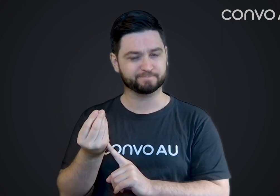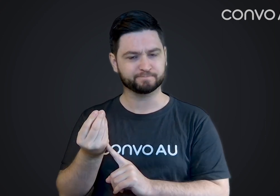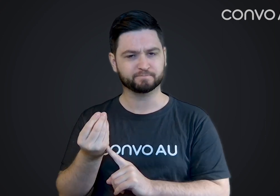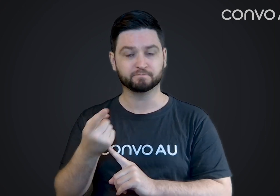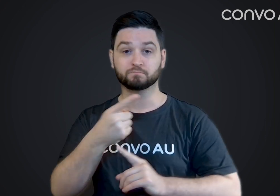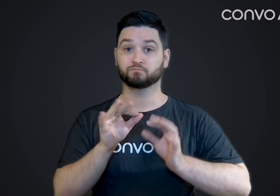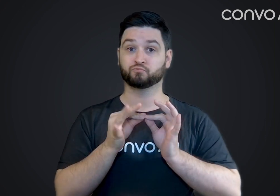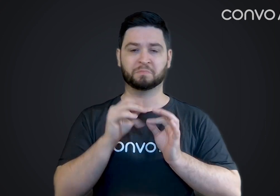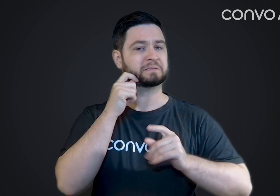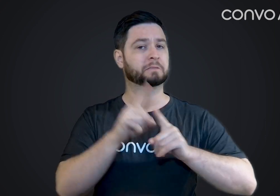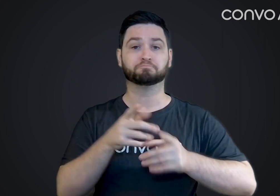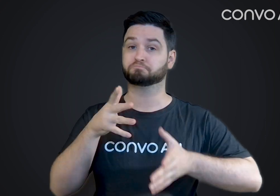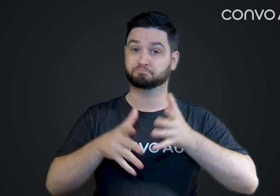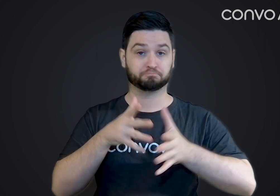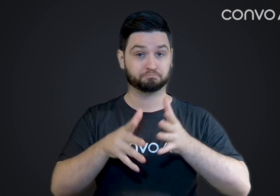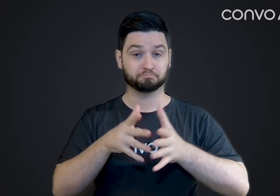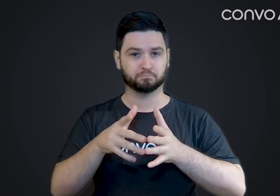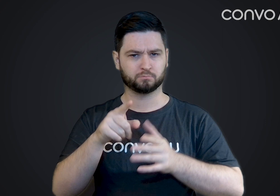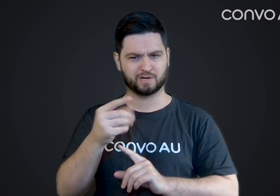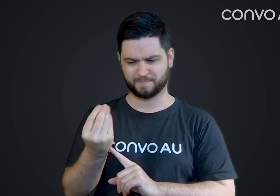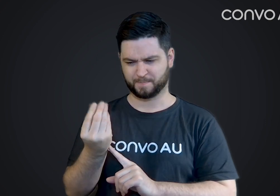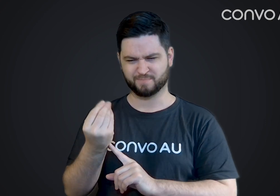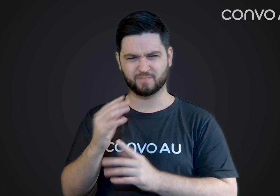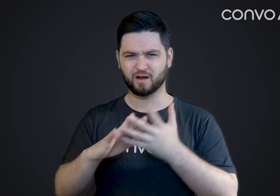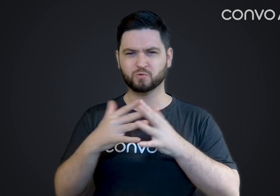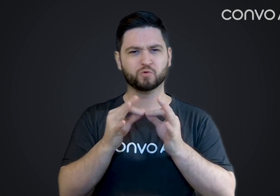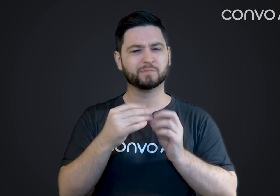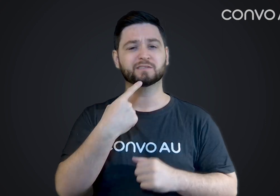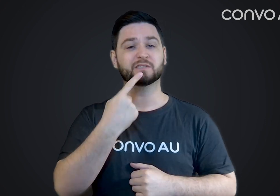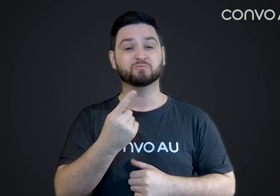and ask you if you would like to leave a message. The sign "Beep" is a prompt for you to leave a message at the right time.